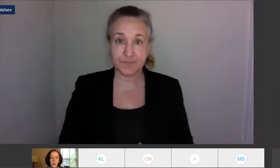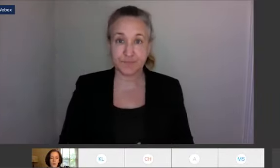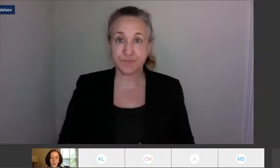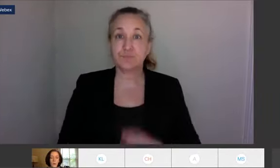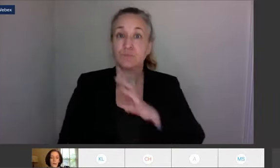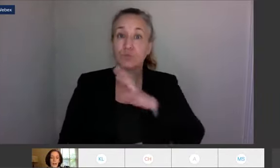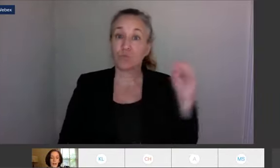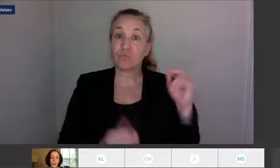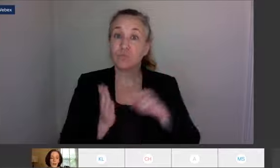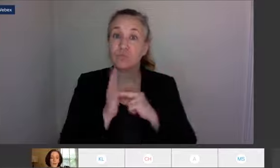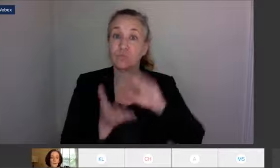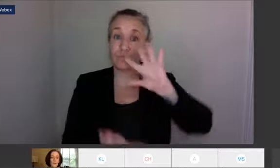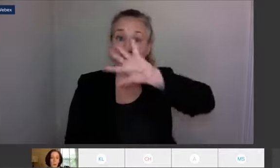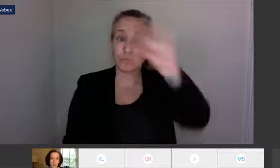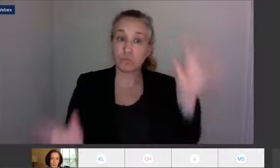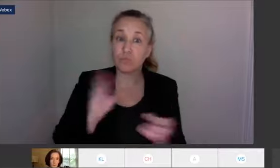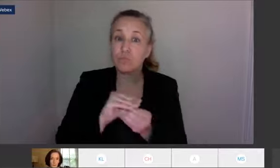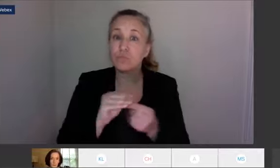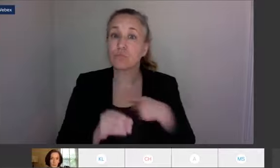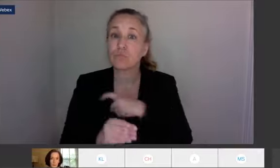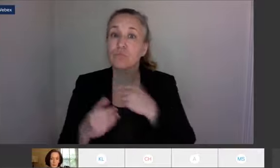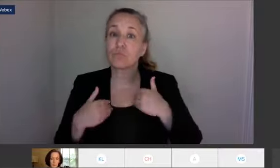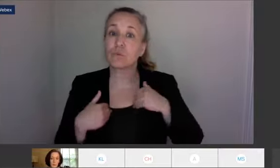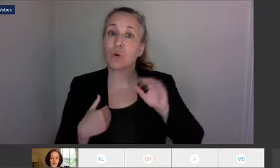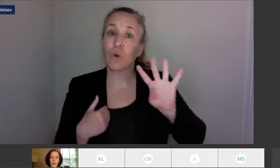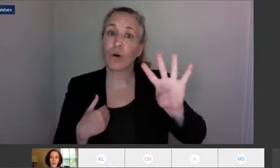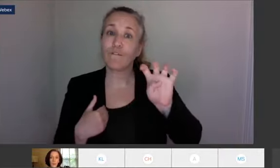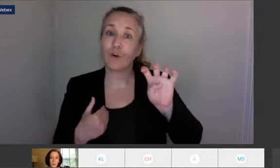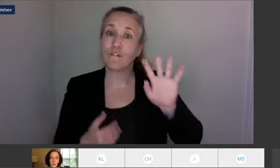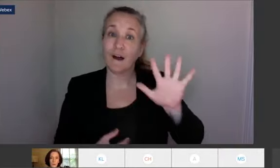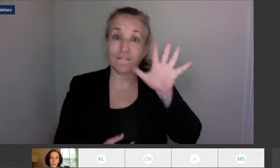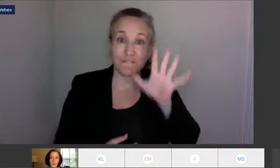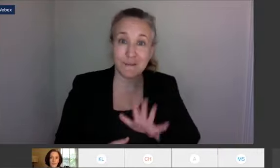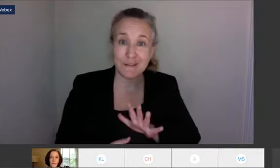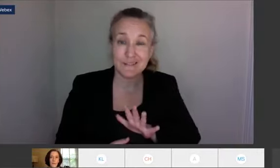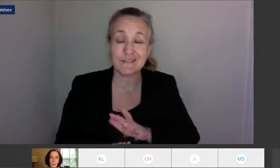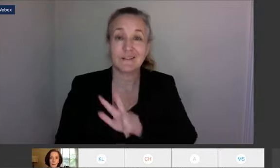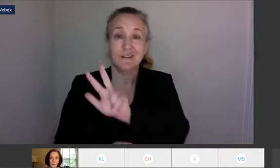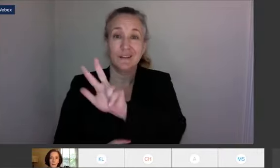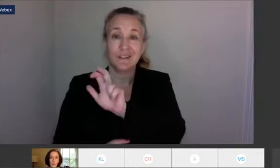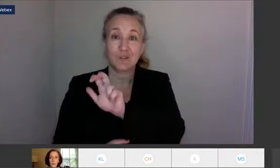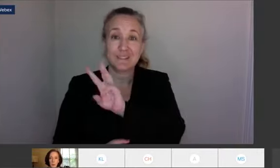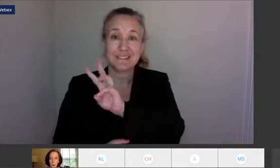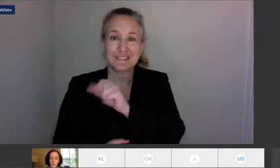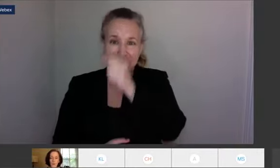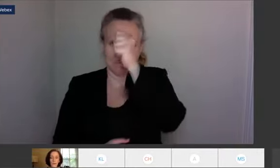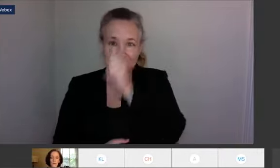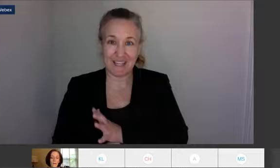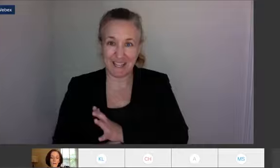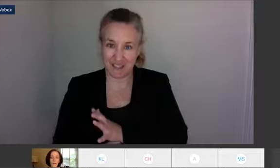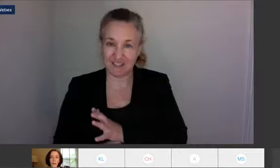total we now have 405 females and 360 males overall that have lost their lives